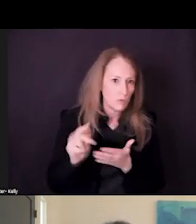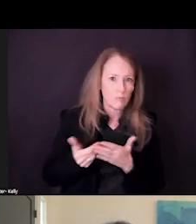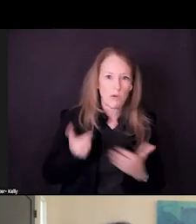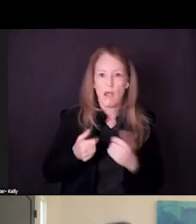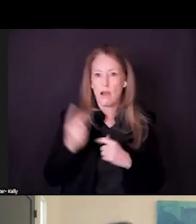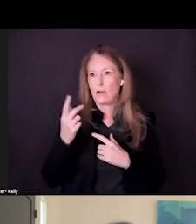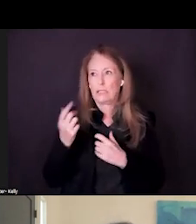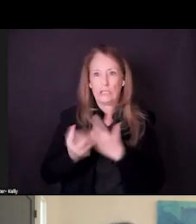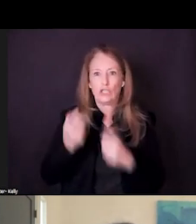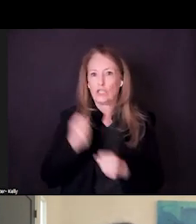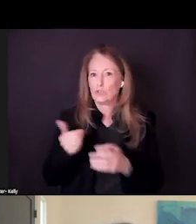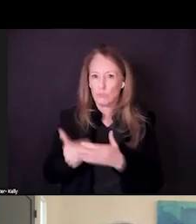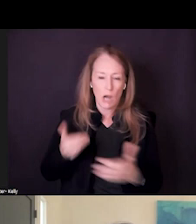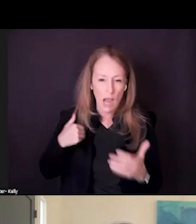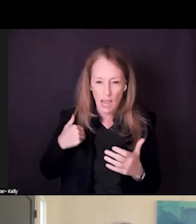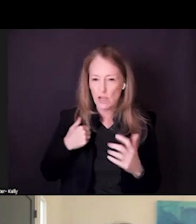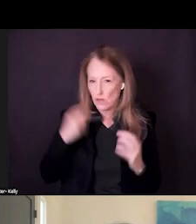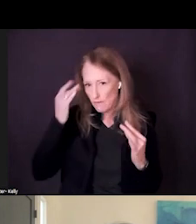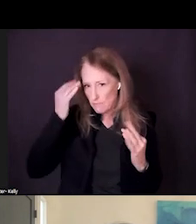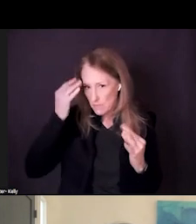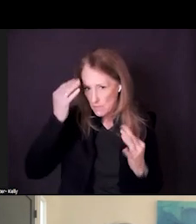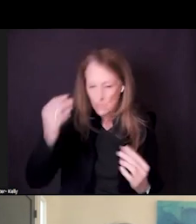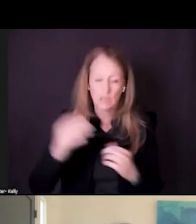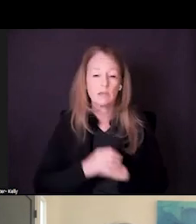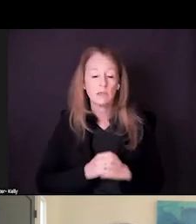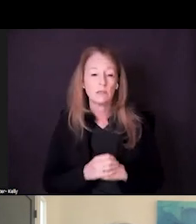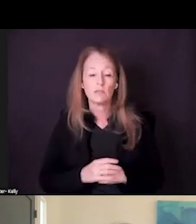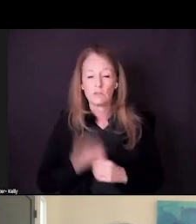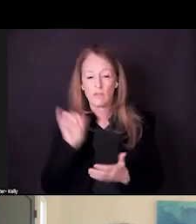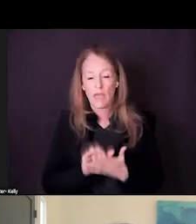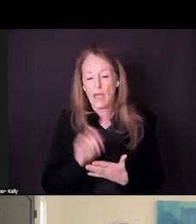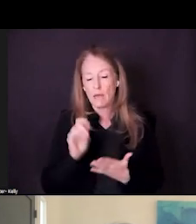THAT PROJECT TO LIVE IS ABOUT REBUILDING THE CONNECTIONS AND